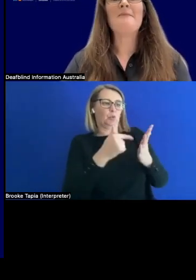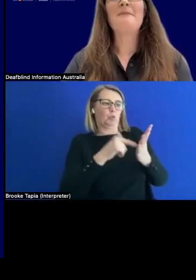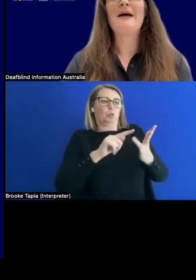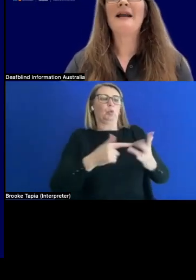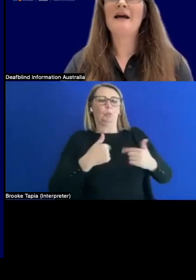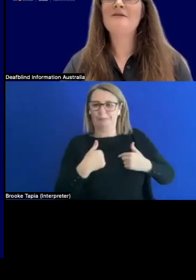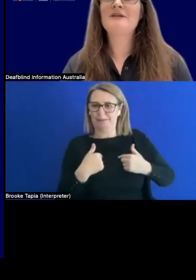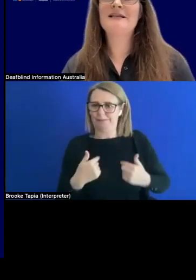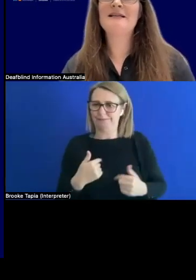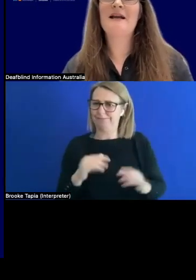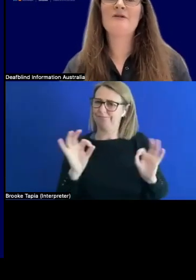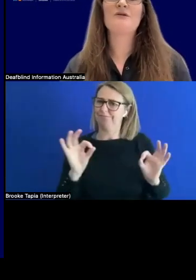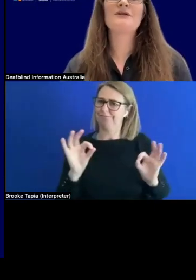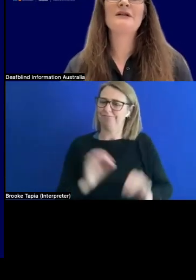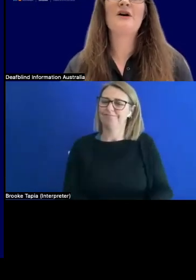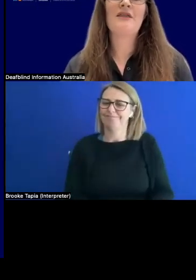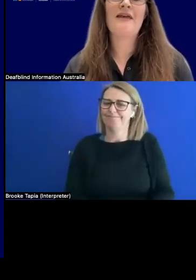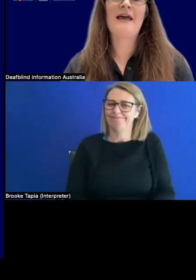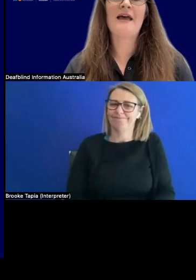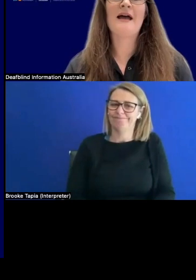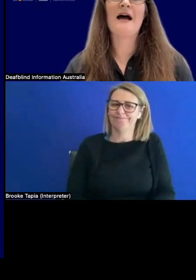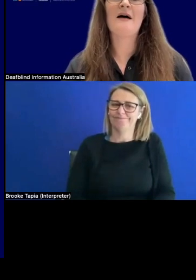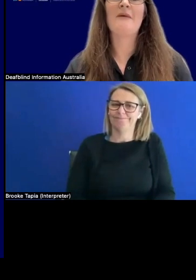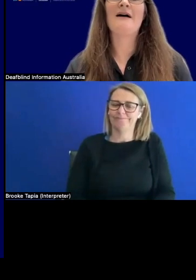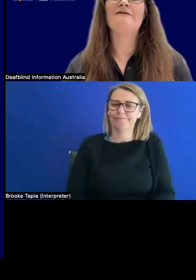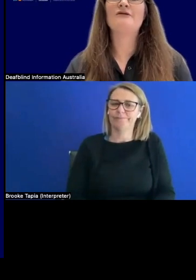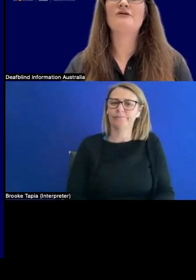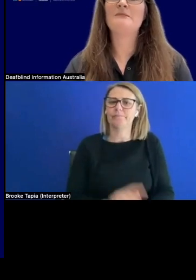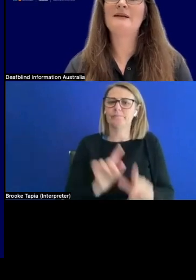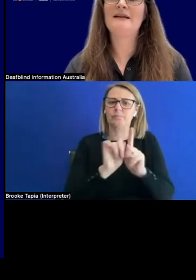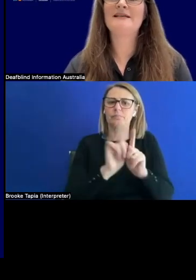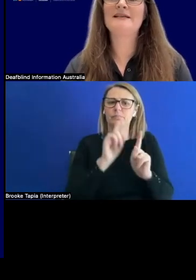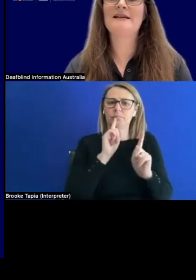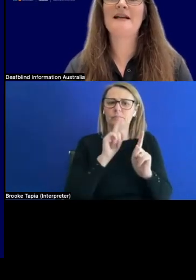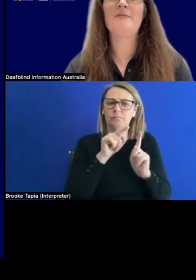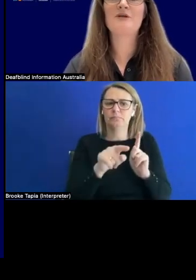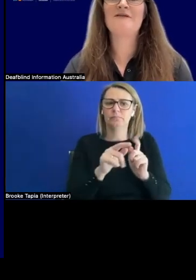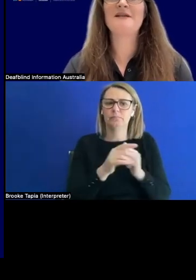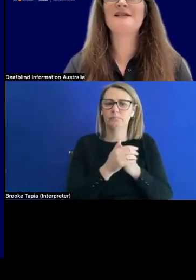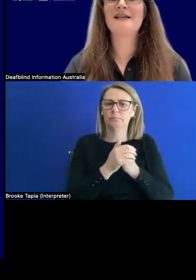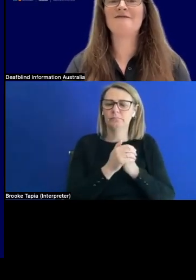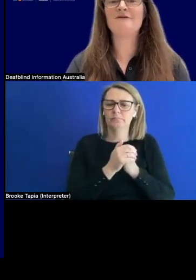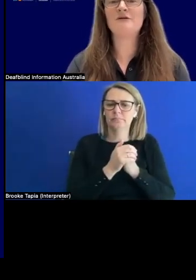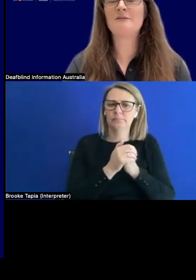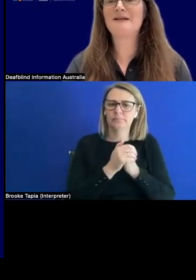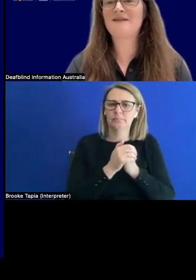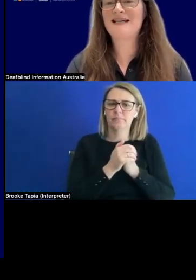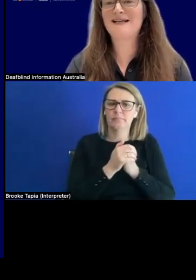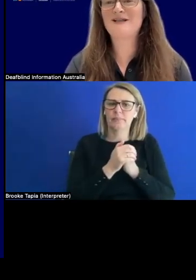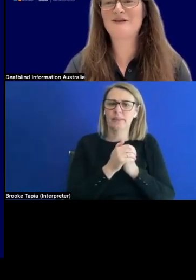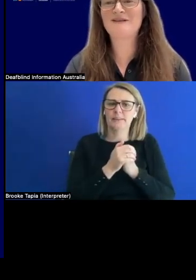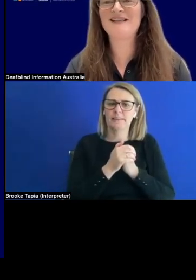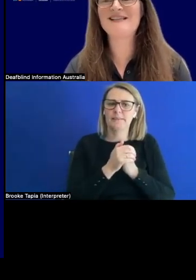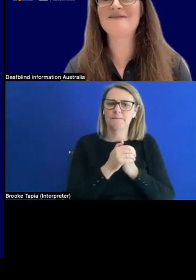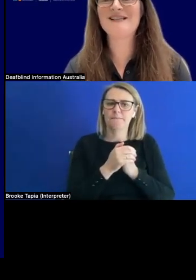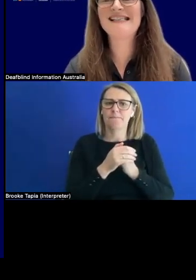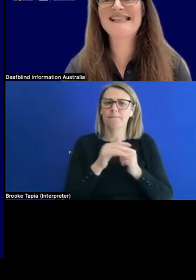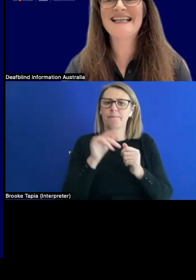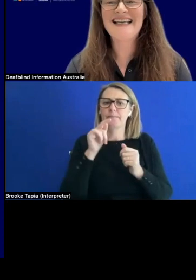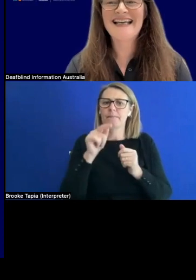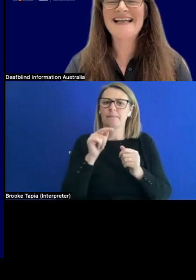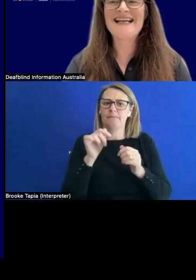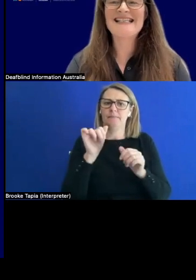I know you will see that I have also got there “it prevents a form of tactile defensiveness.” I